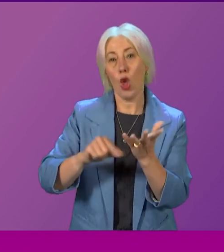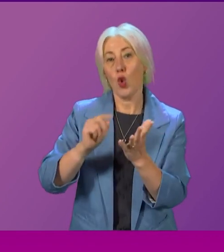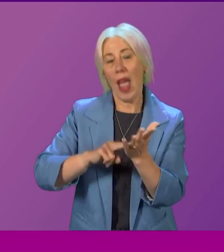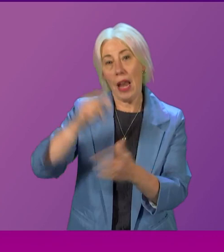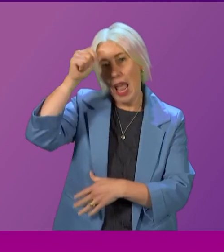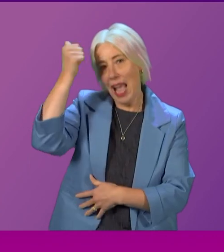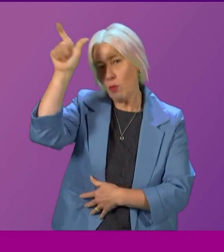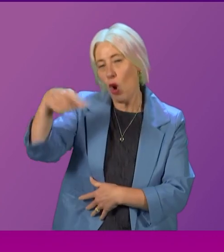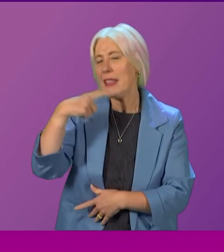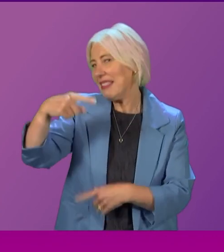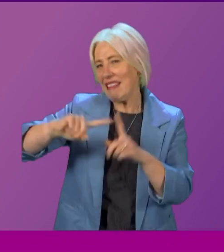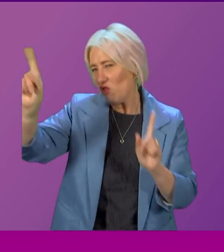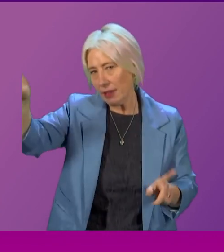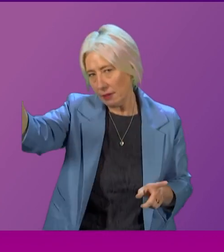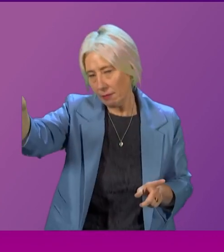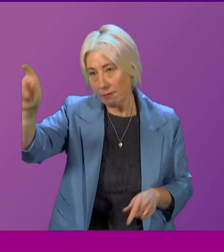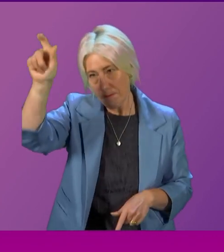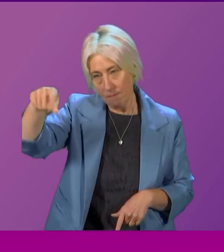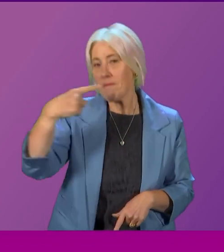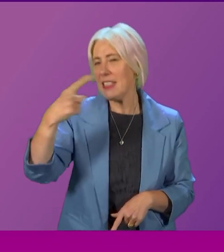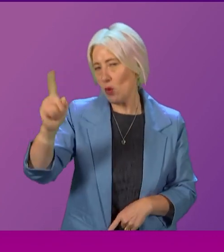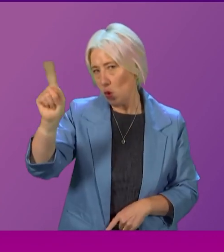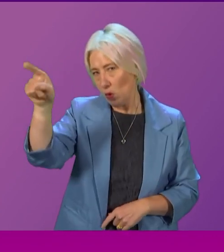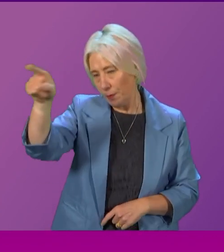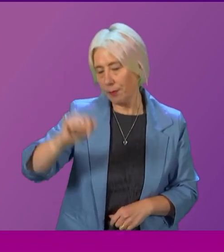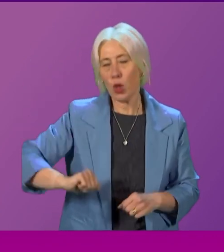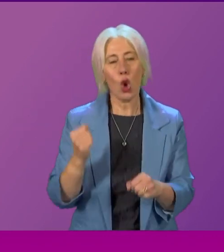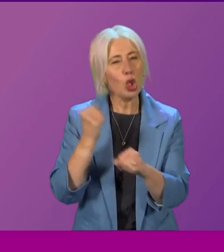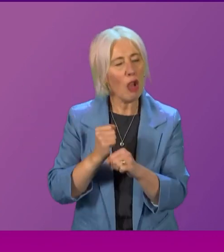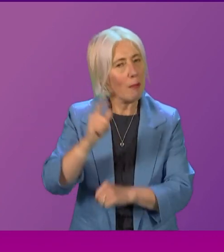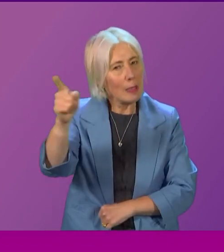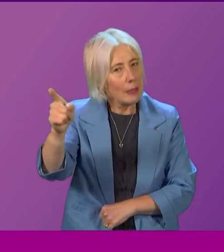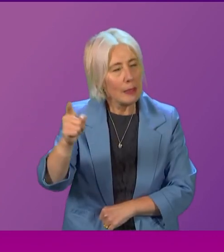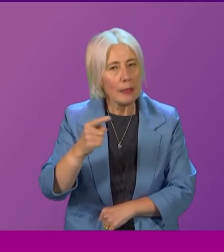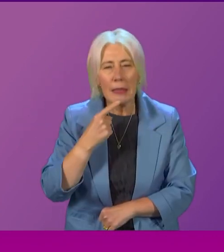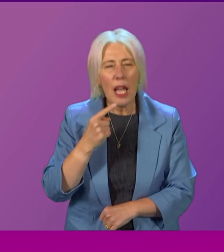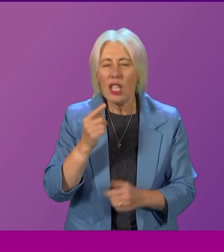The special rapporteur said that